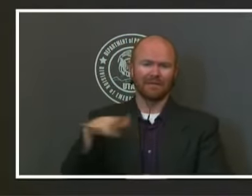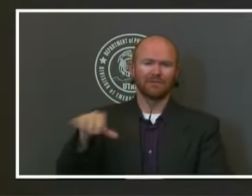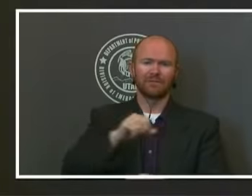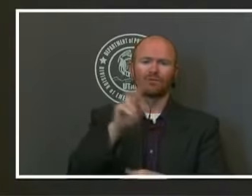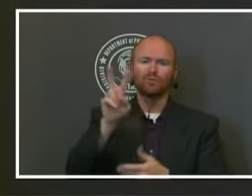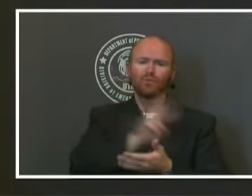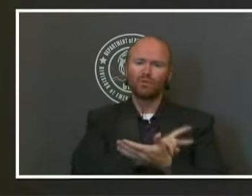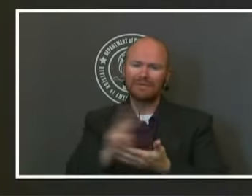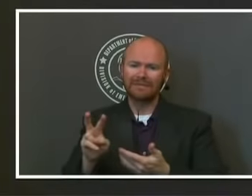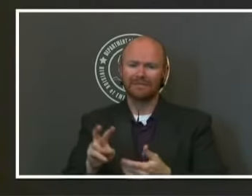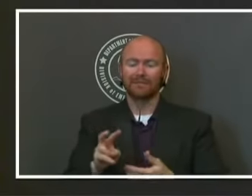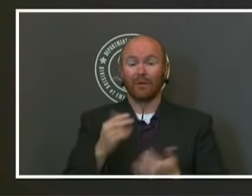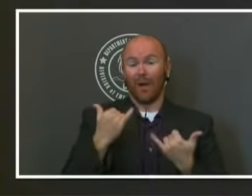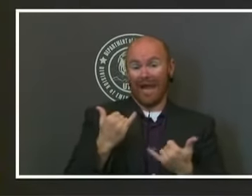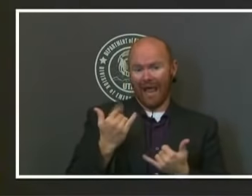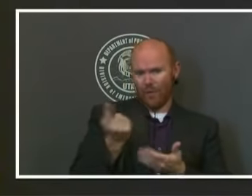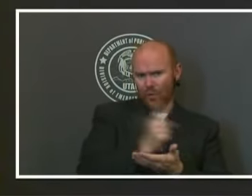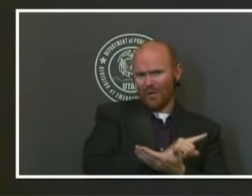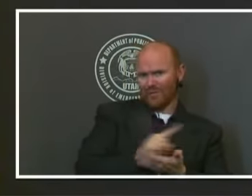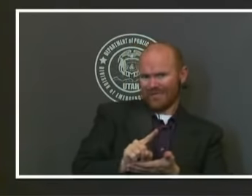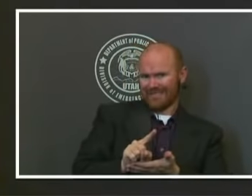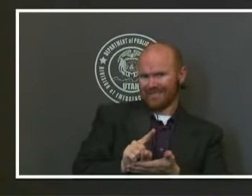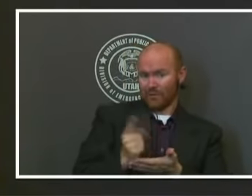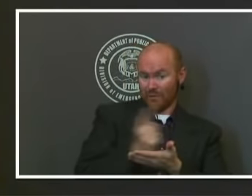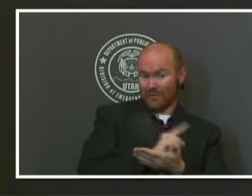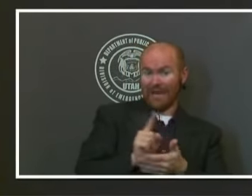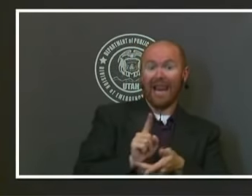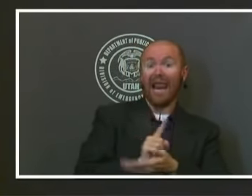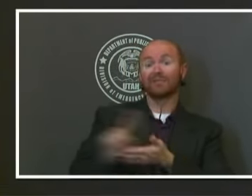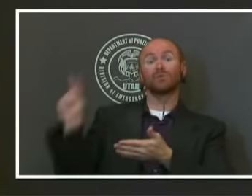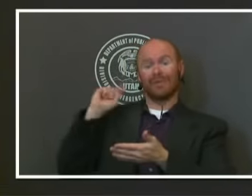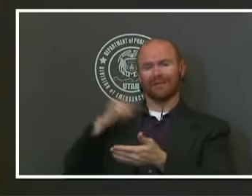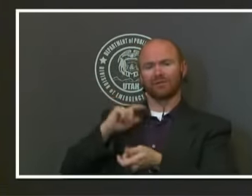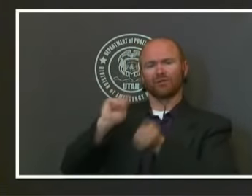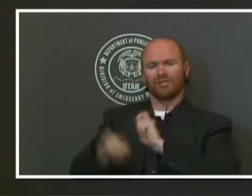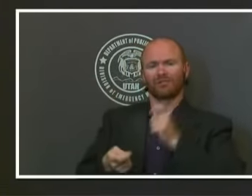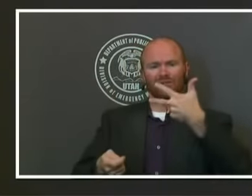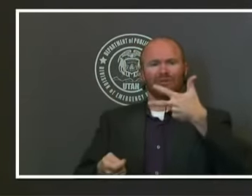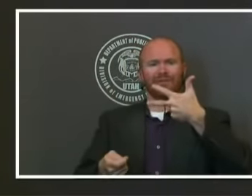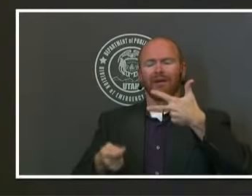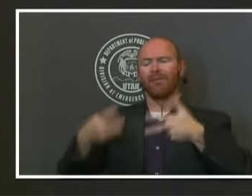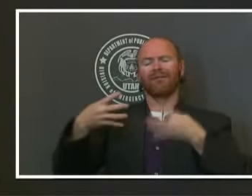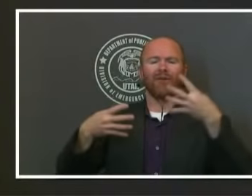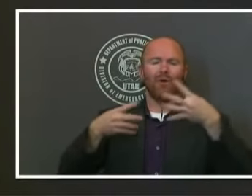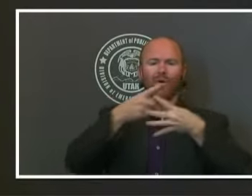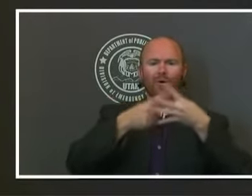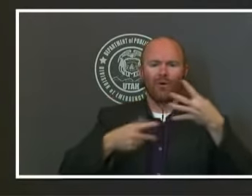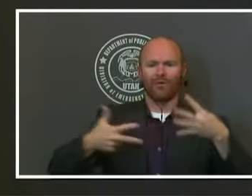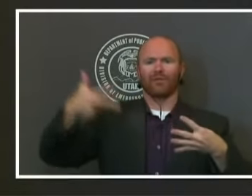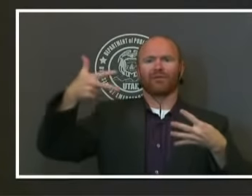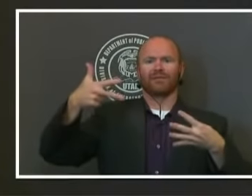week into the transmission index being applied